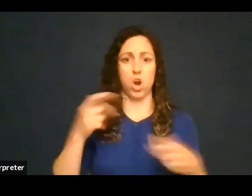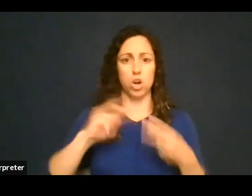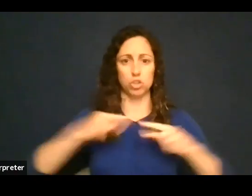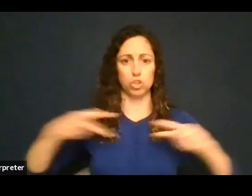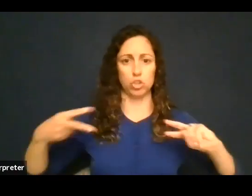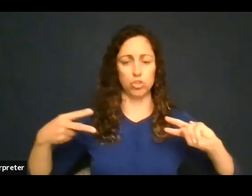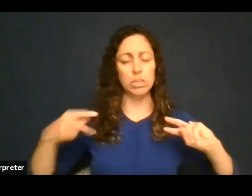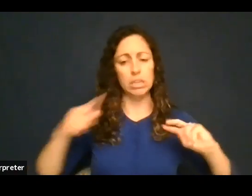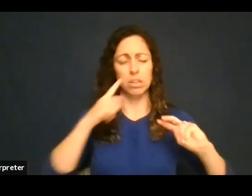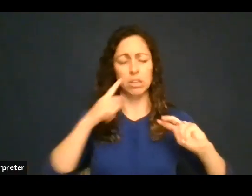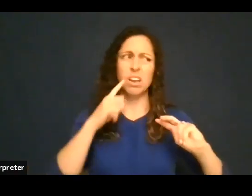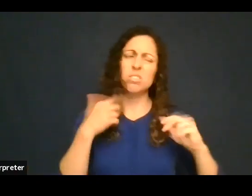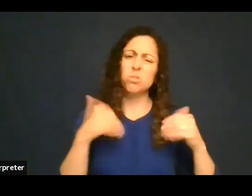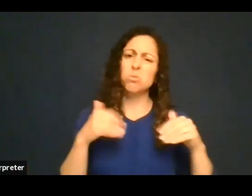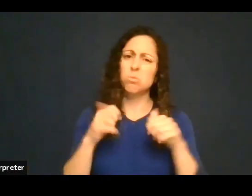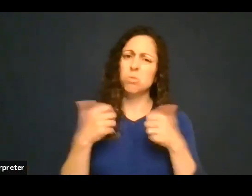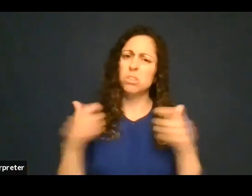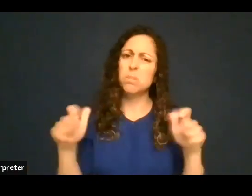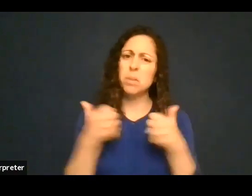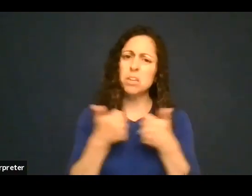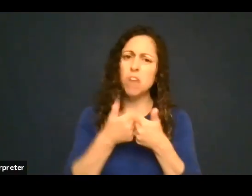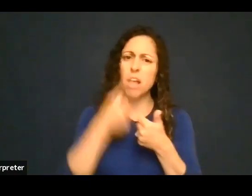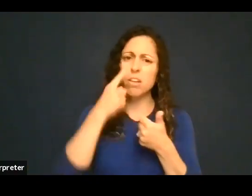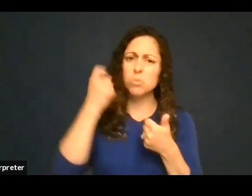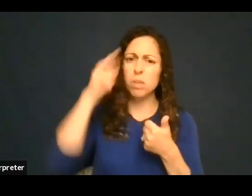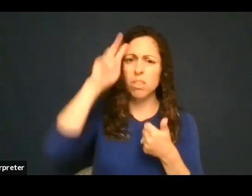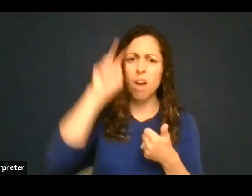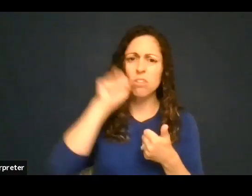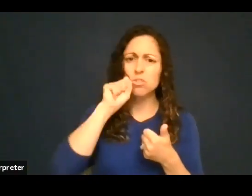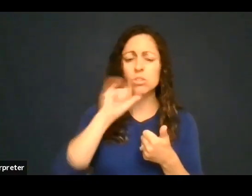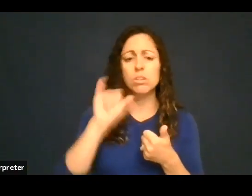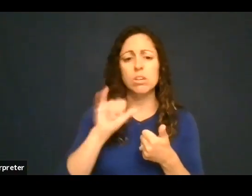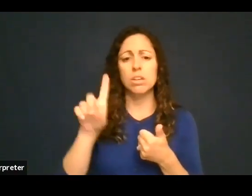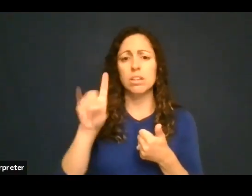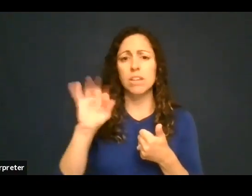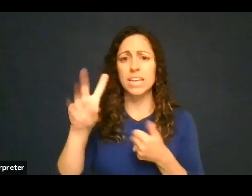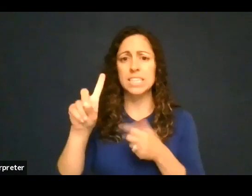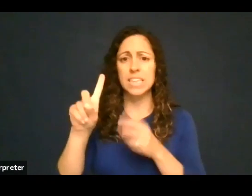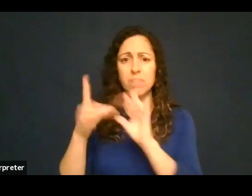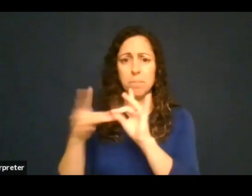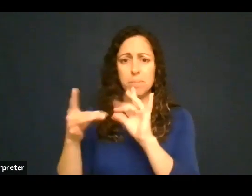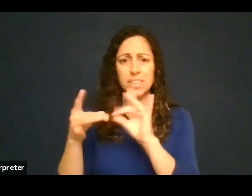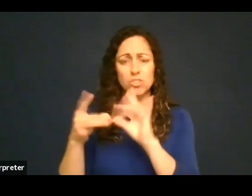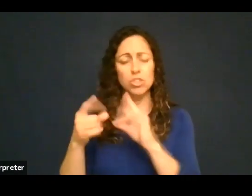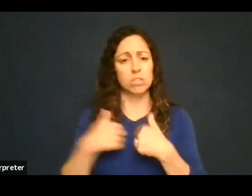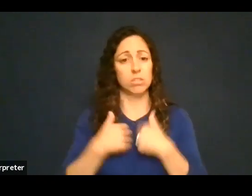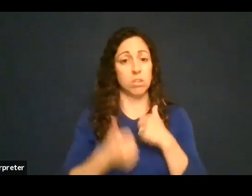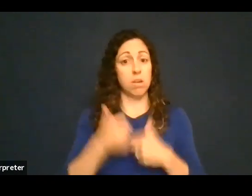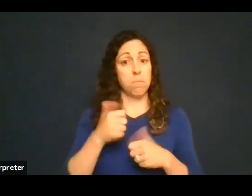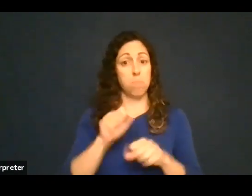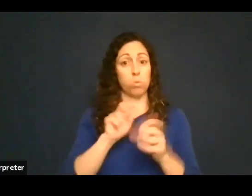So at the moment, as David said, most of the work that we see going on is with viral-mediated delivery.